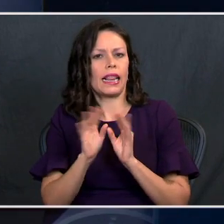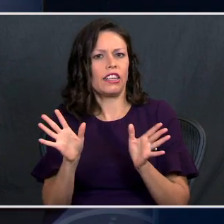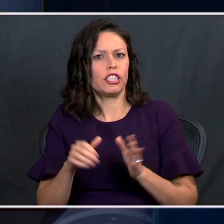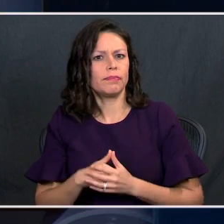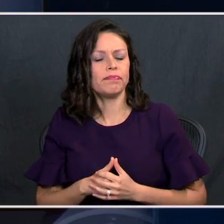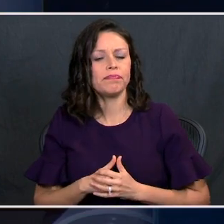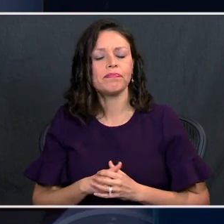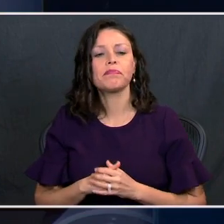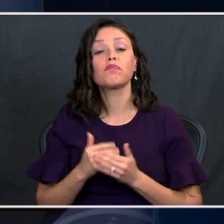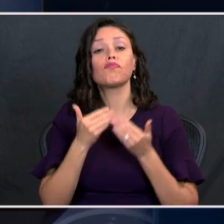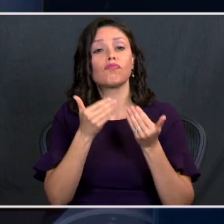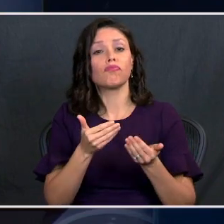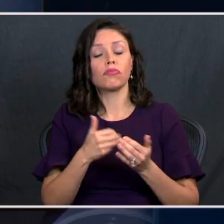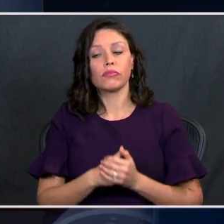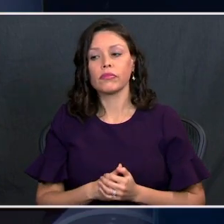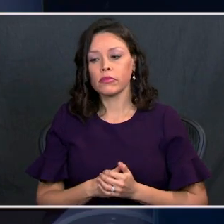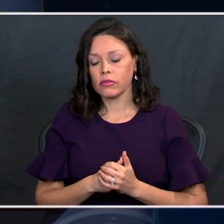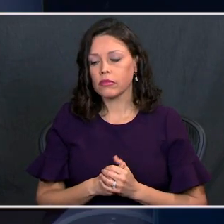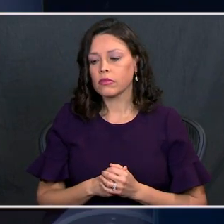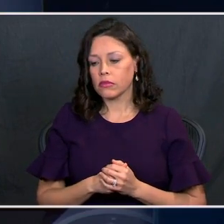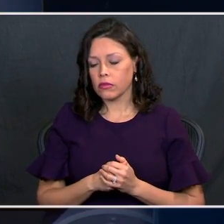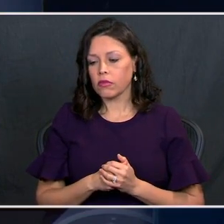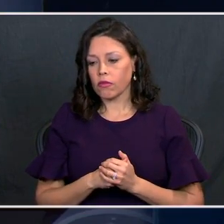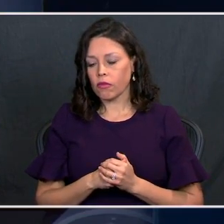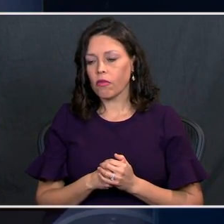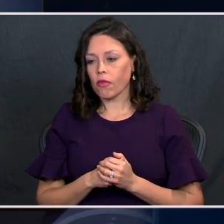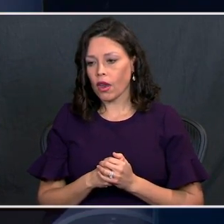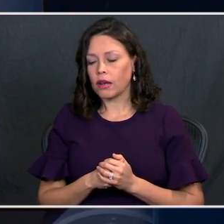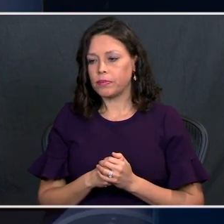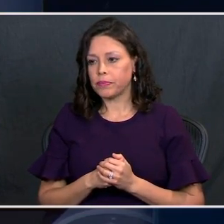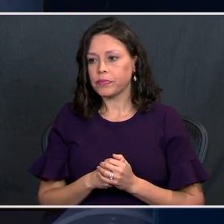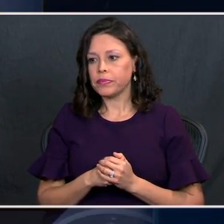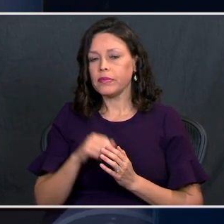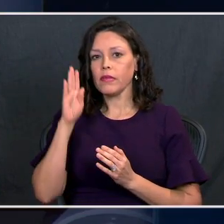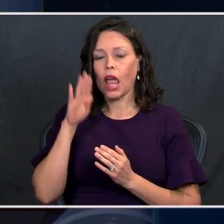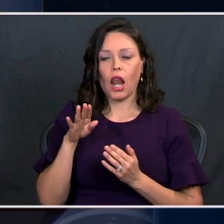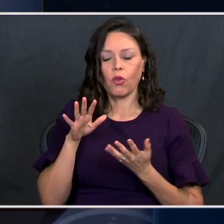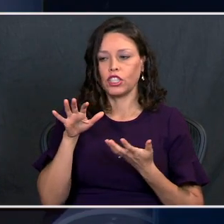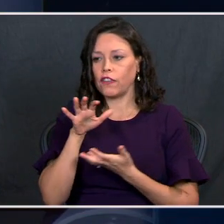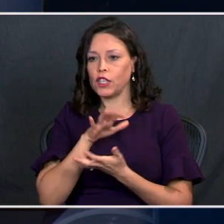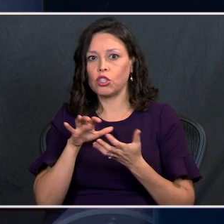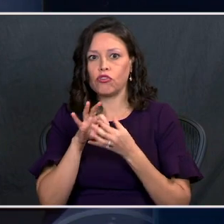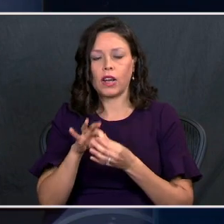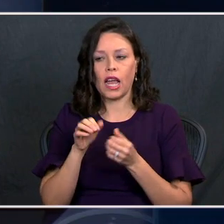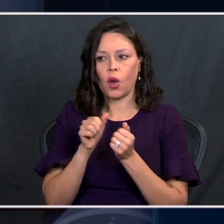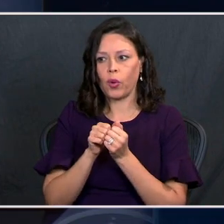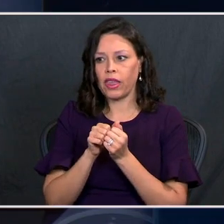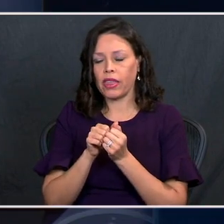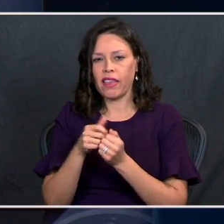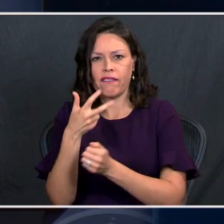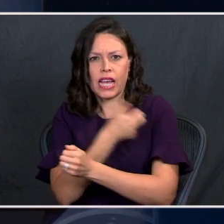Acknowledging the confusion around the lack of clarity about the vaccine availability,